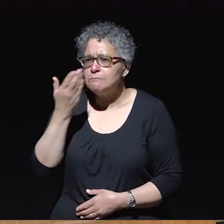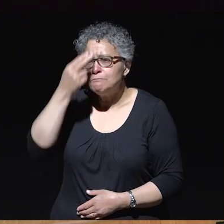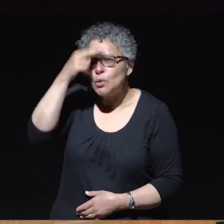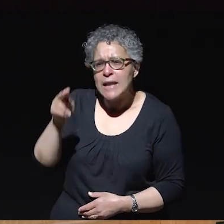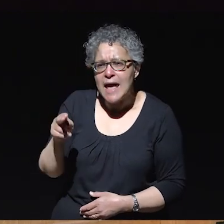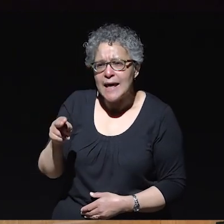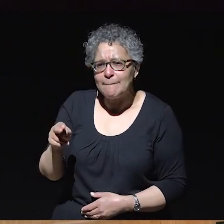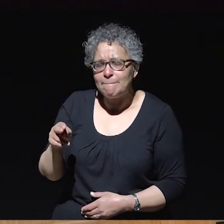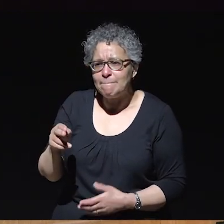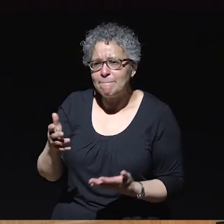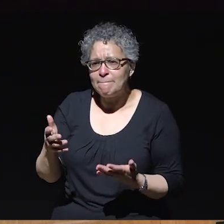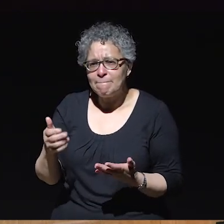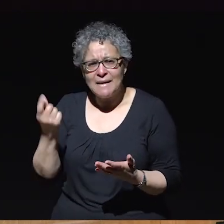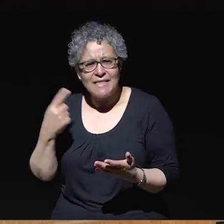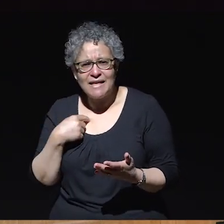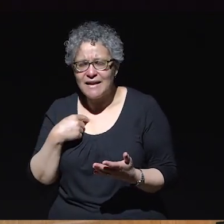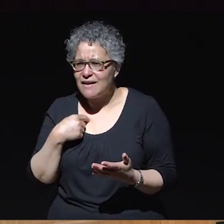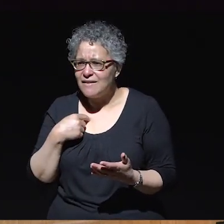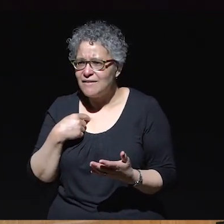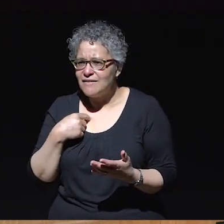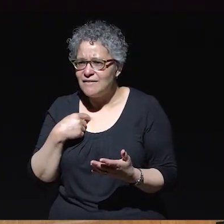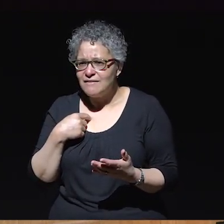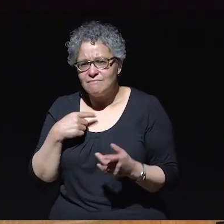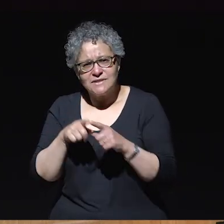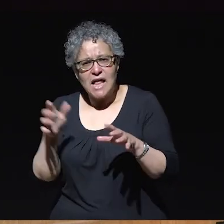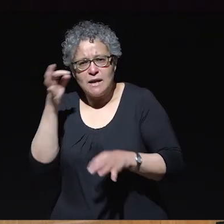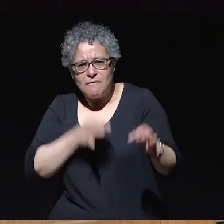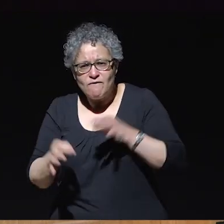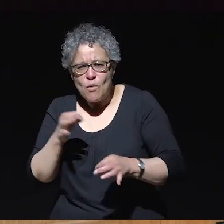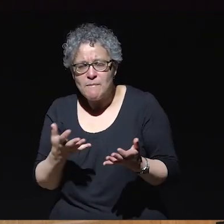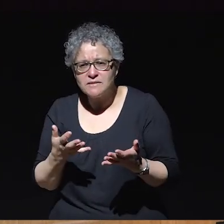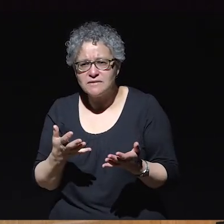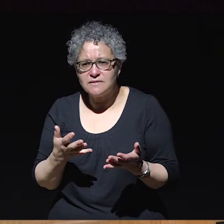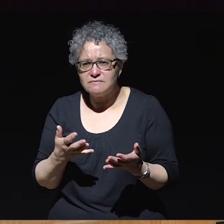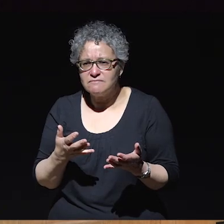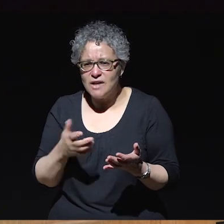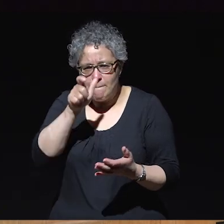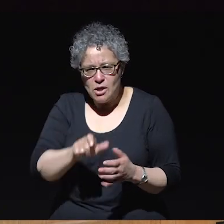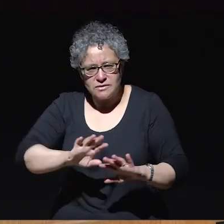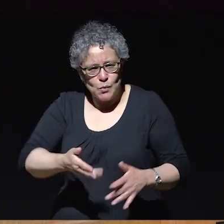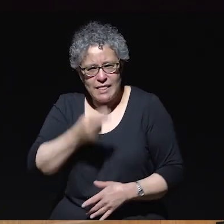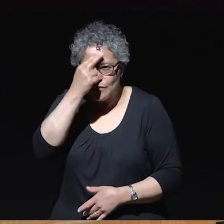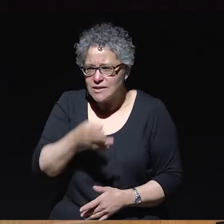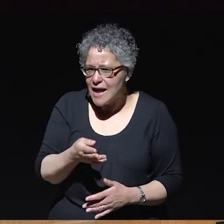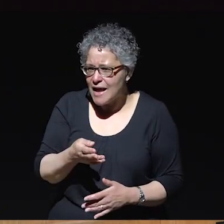and, I think, the idea of it being a kind of performance, something that is not about reality,